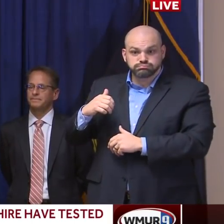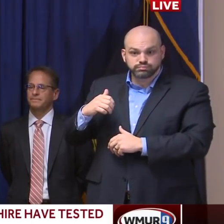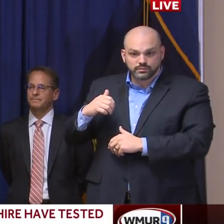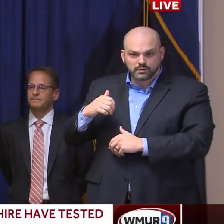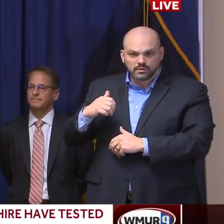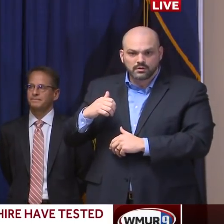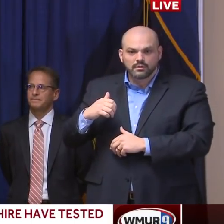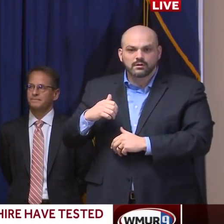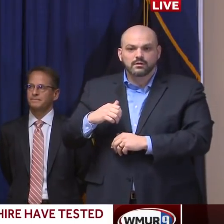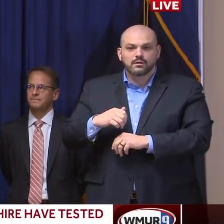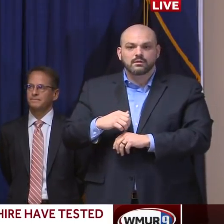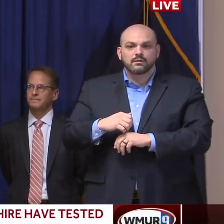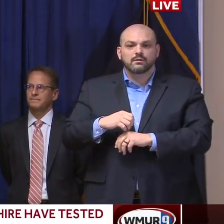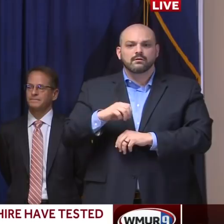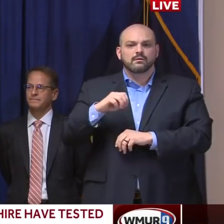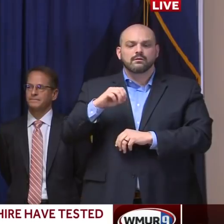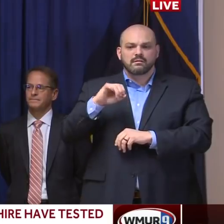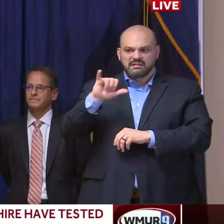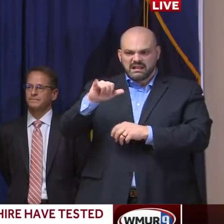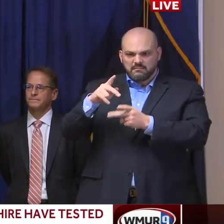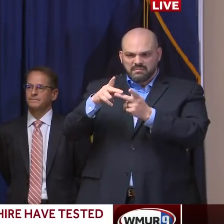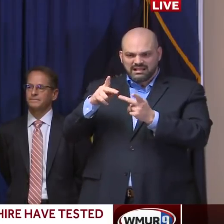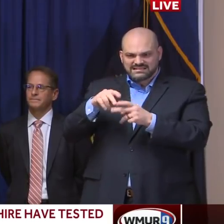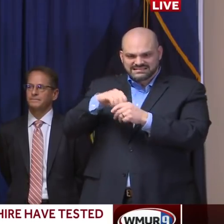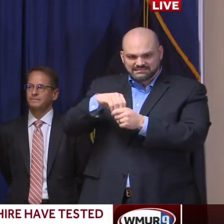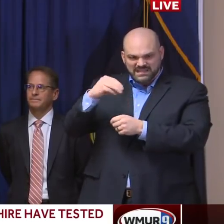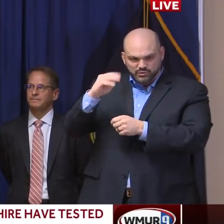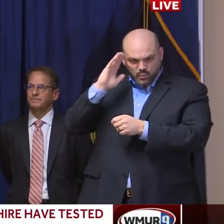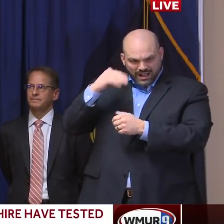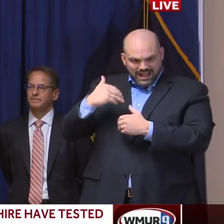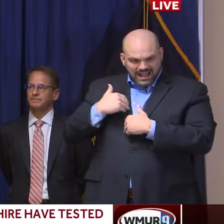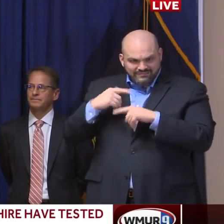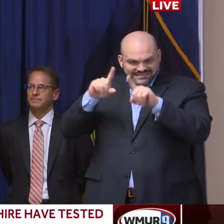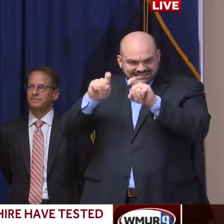IS THAT BEING LOOKED AT AS A TESTING SITE, OVERFLOW SITE?